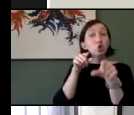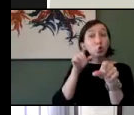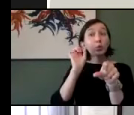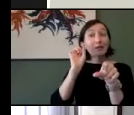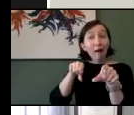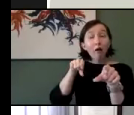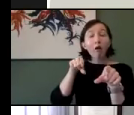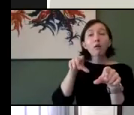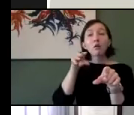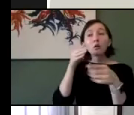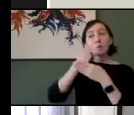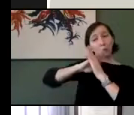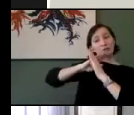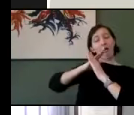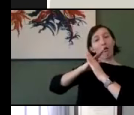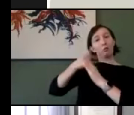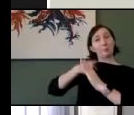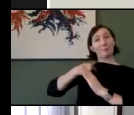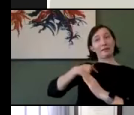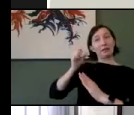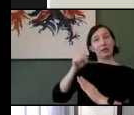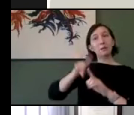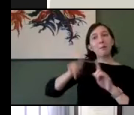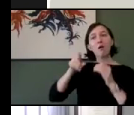may allow respiratory droplets to escape.